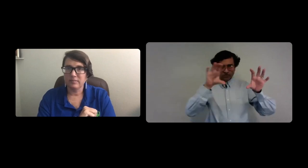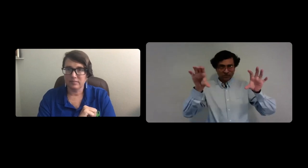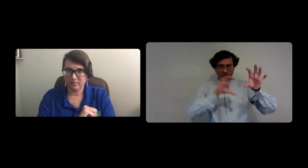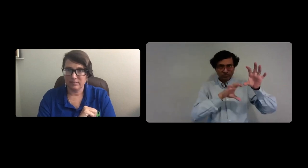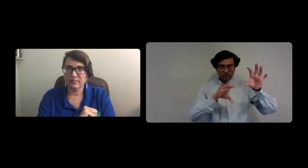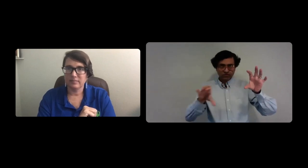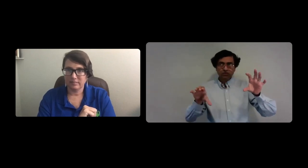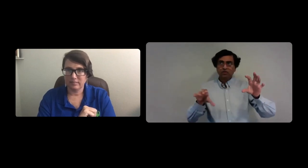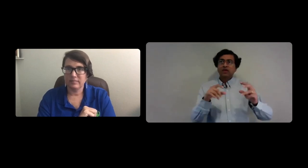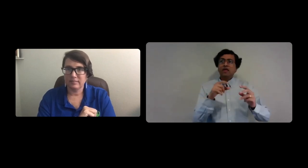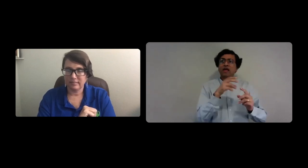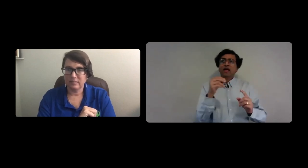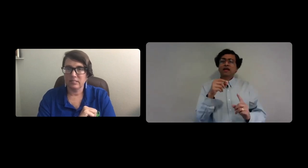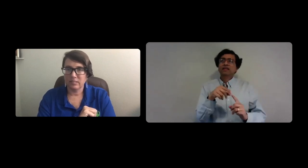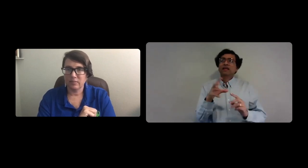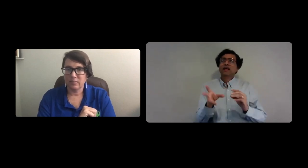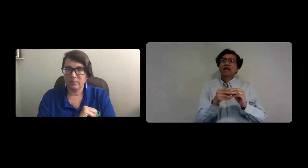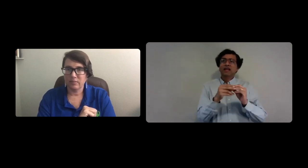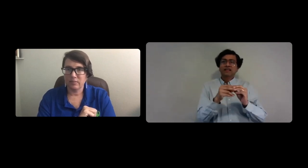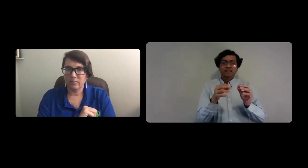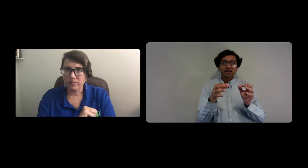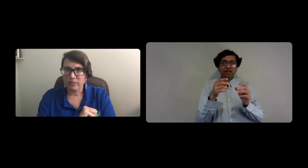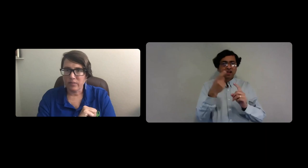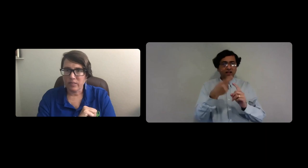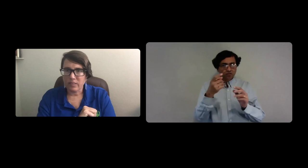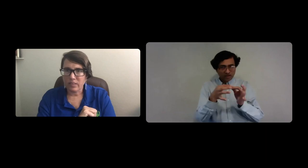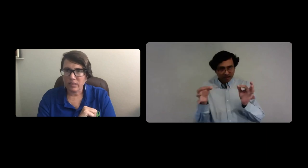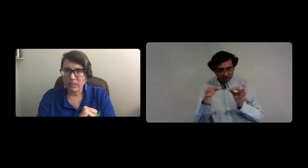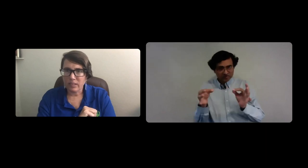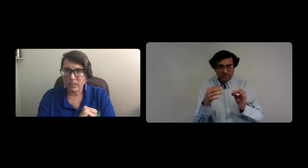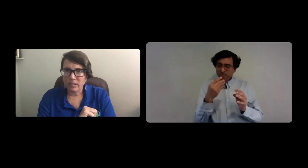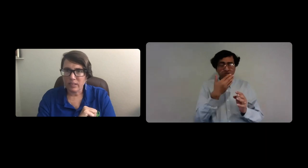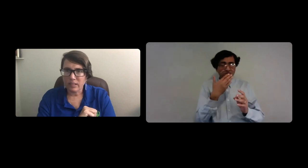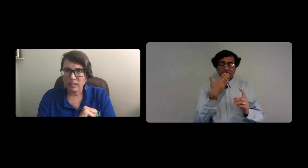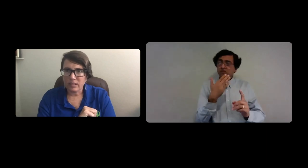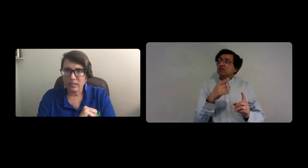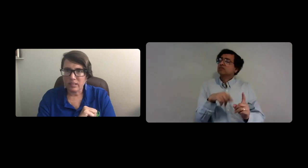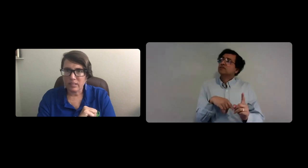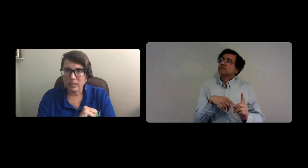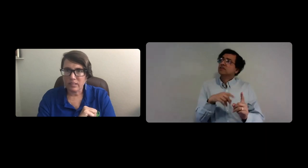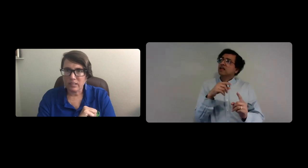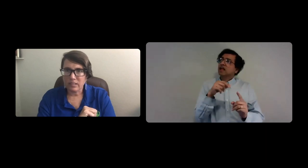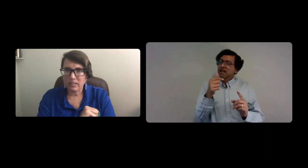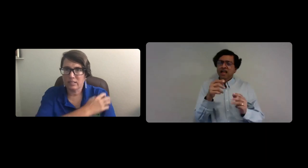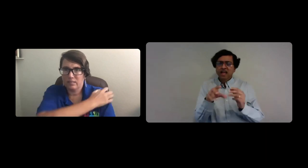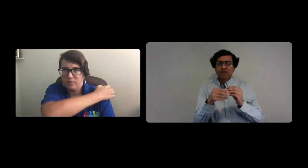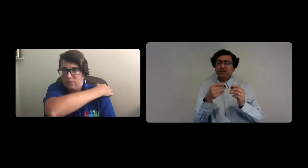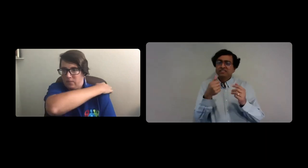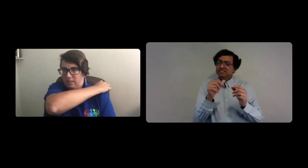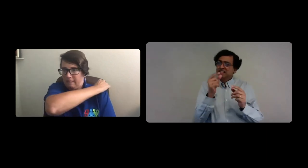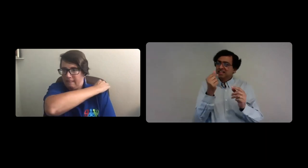There's the grid view that I like on that. It's got automatic caption ability, which is nice,